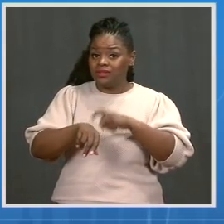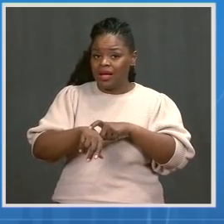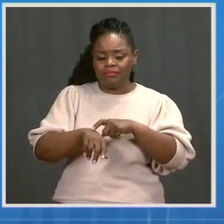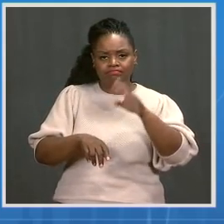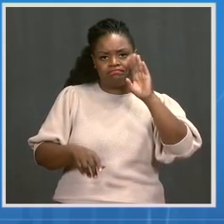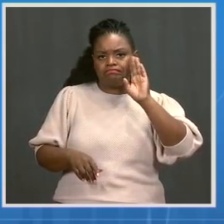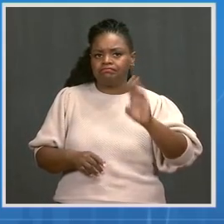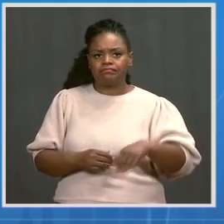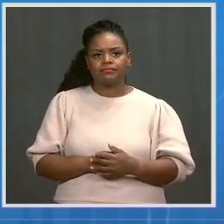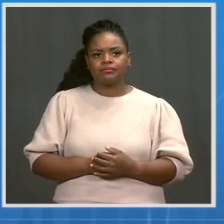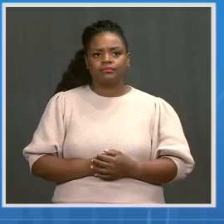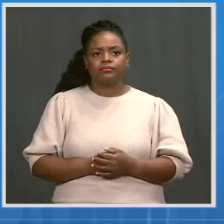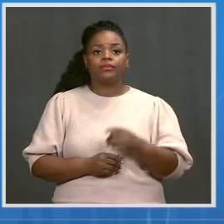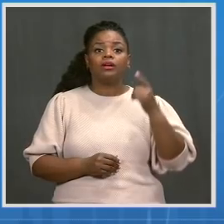and we have made significant progress.